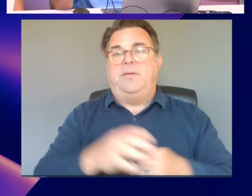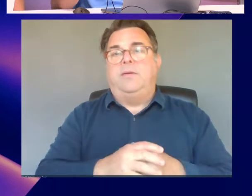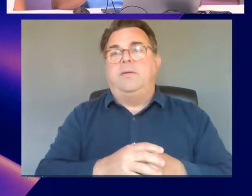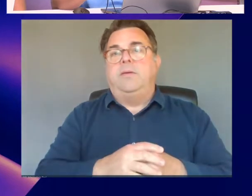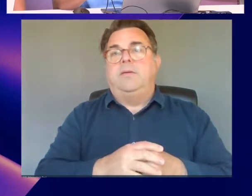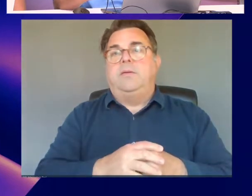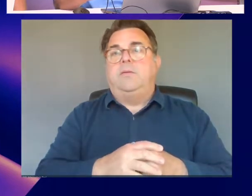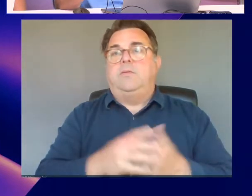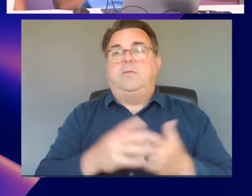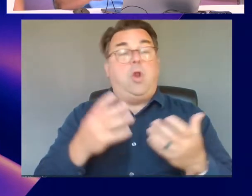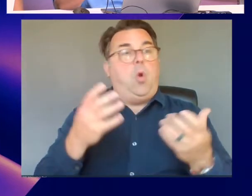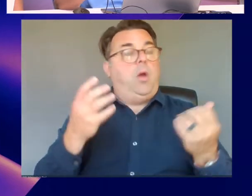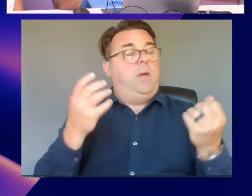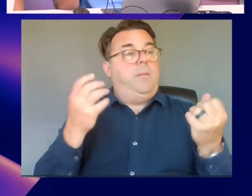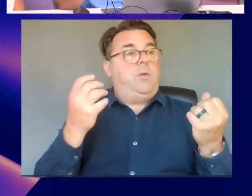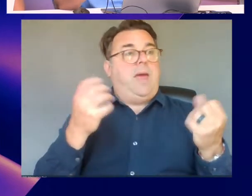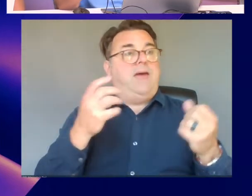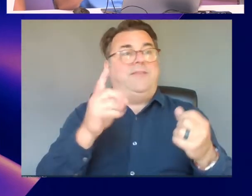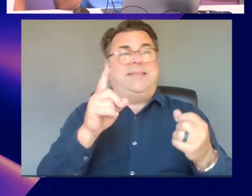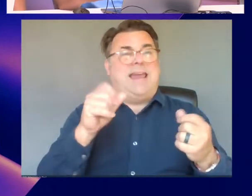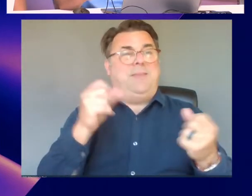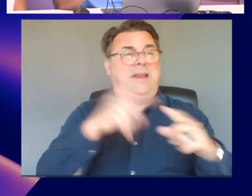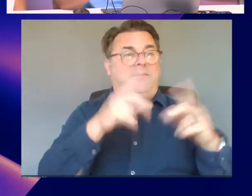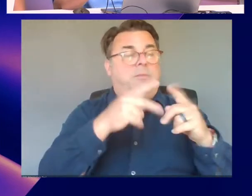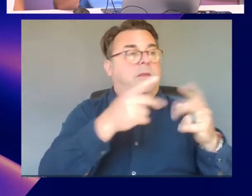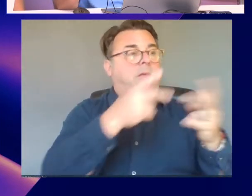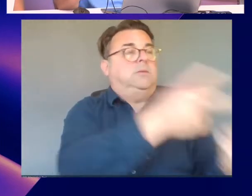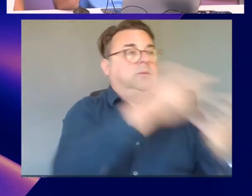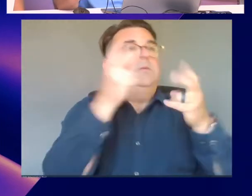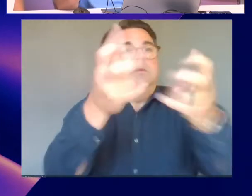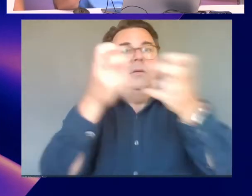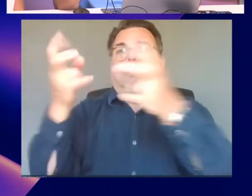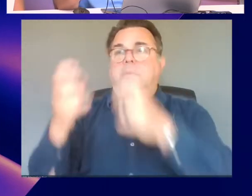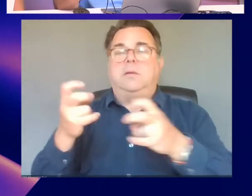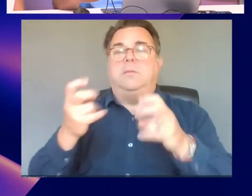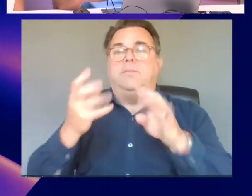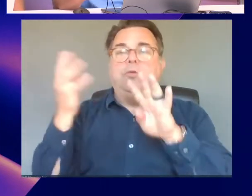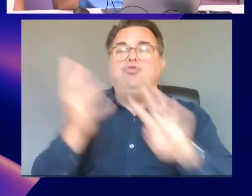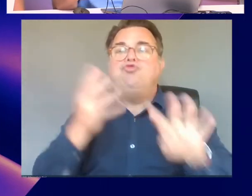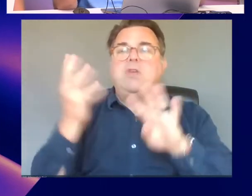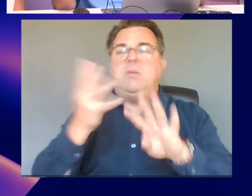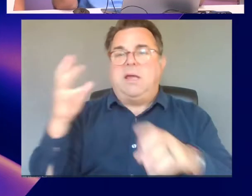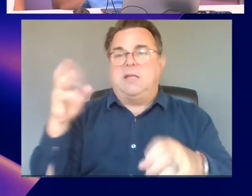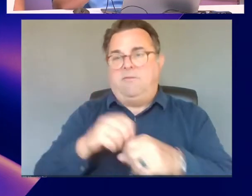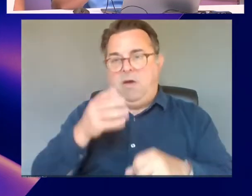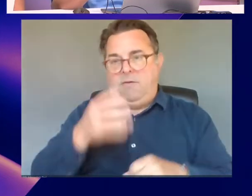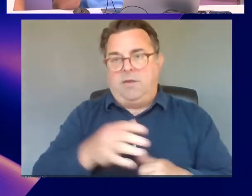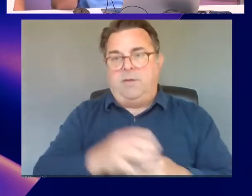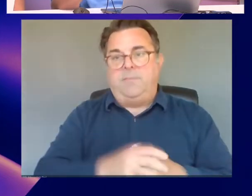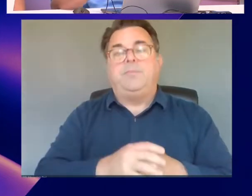How to collect the data? That is where streaming ingestion part will come into play, right? And you should be able to collect the data